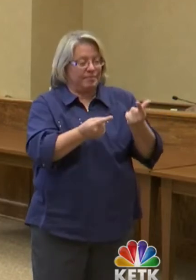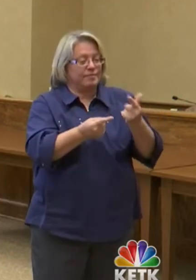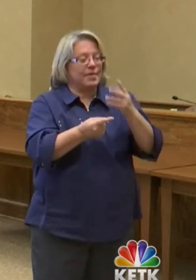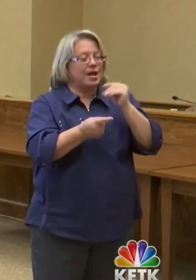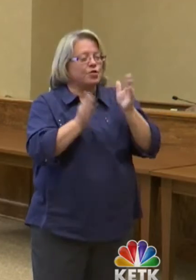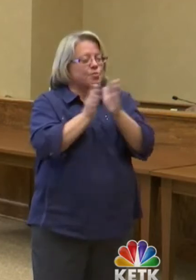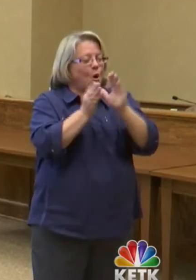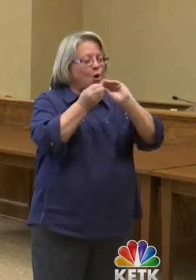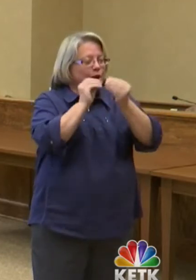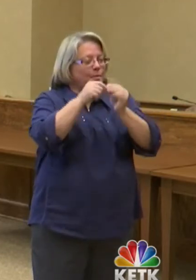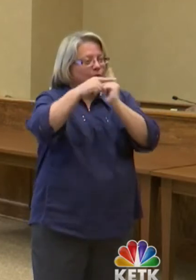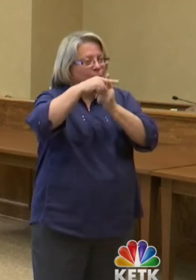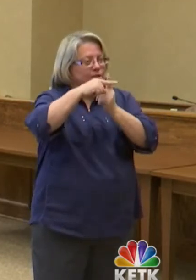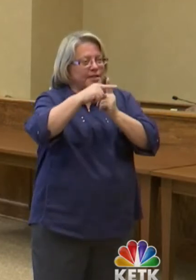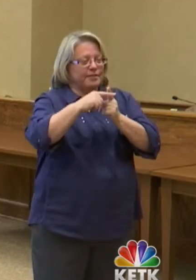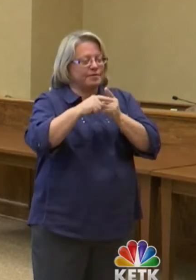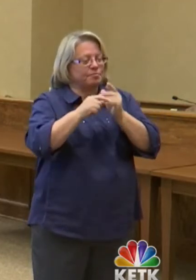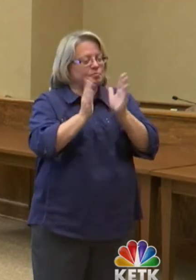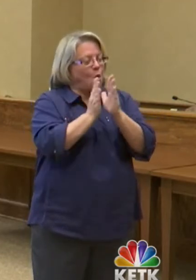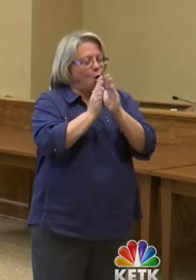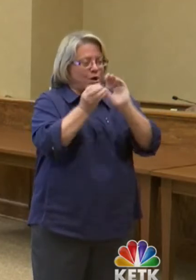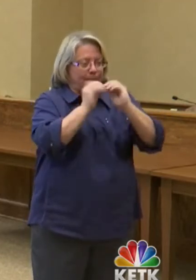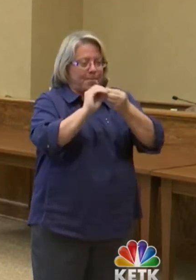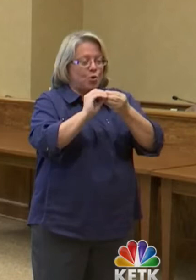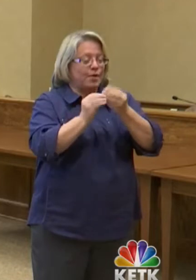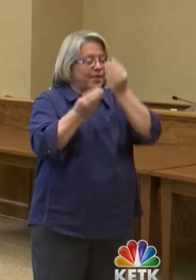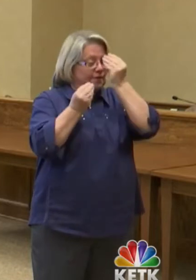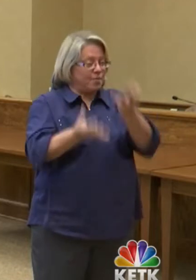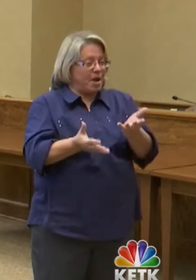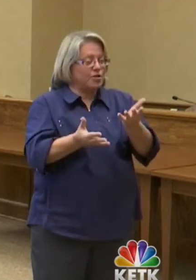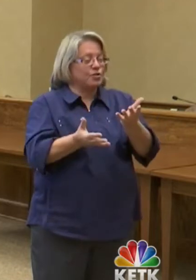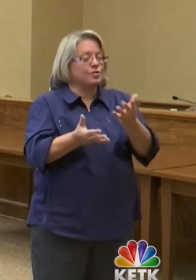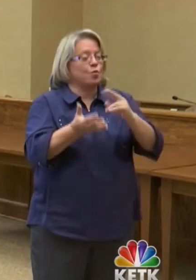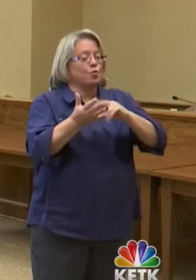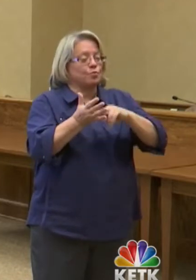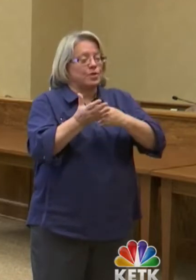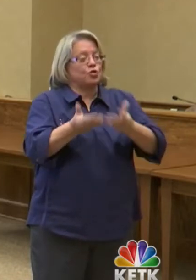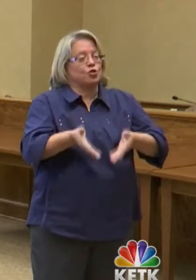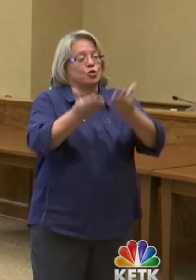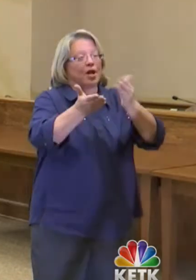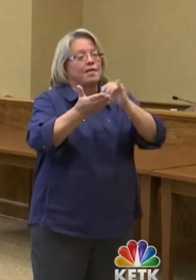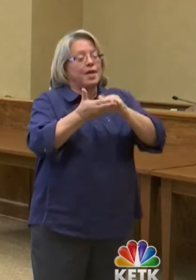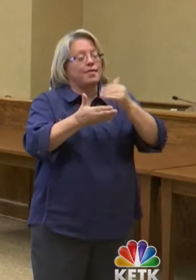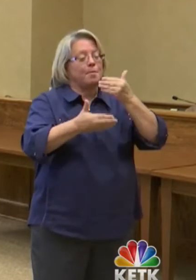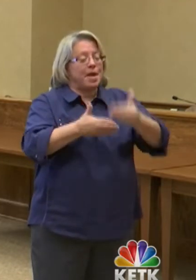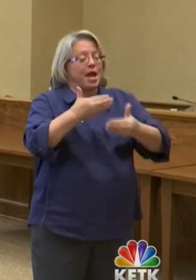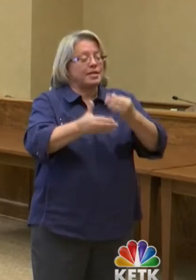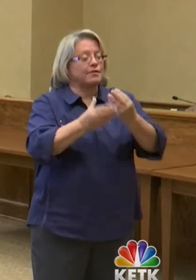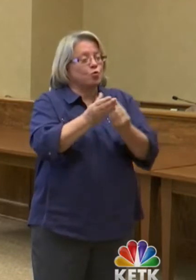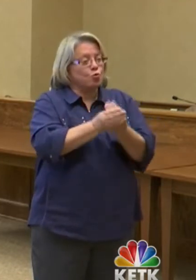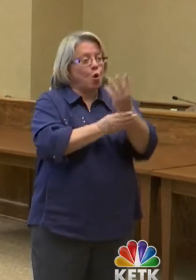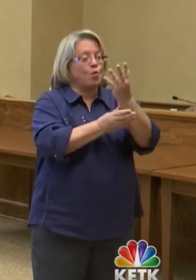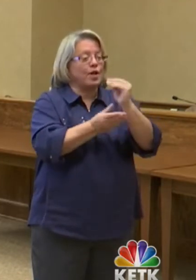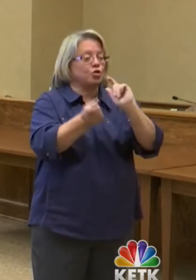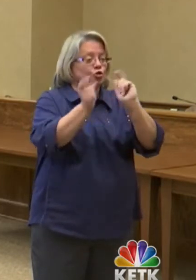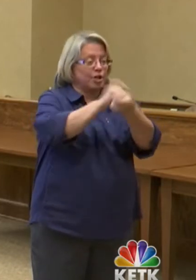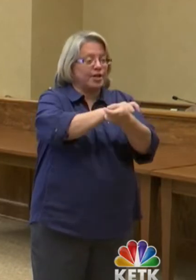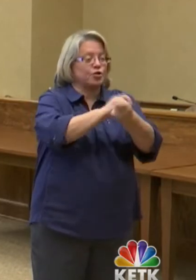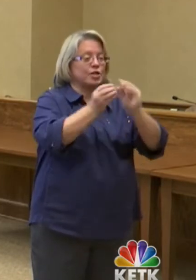CONCLUSIONS WITH CERTAINTY. I WANT TO CAUTION YOU AS YOU LOOK AT THIS GRAPH. HOWEVER, BASED ON THIS